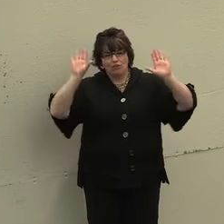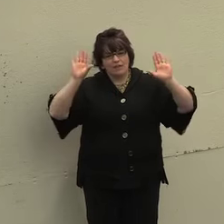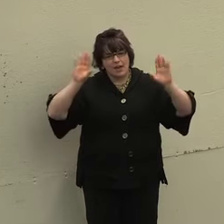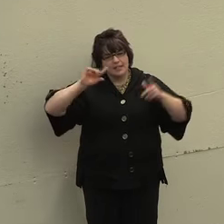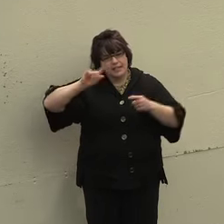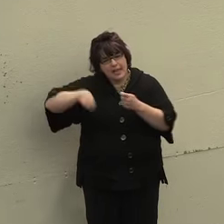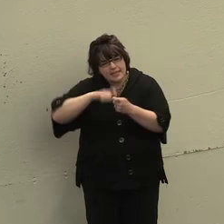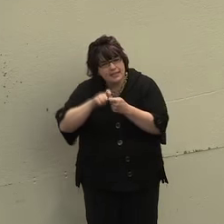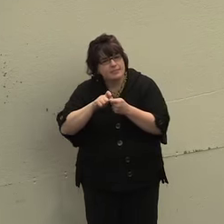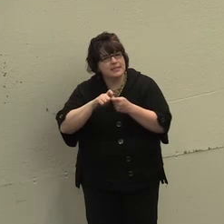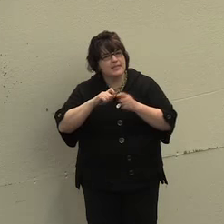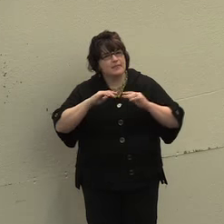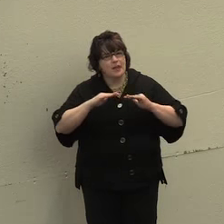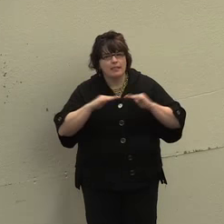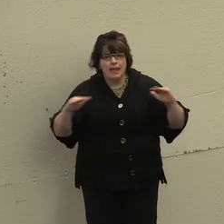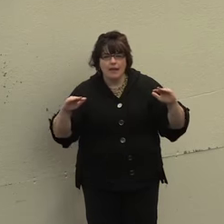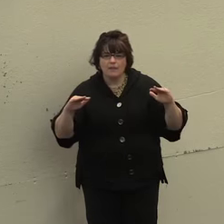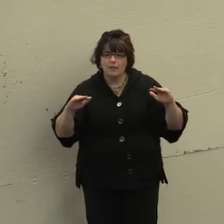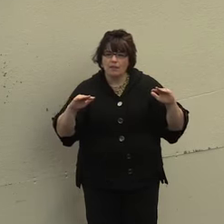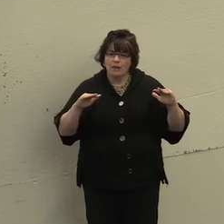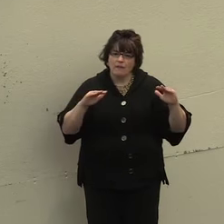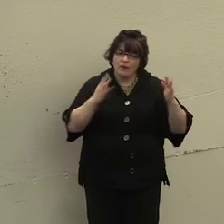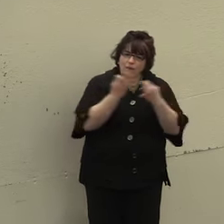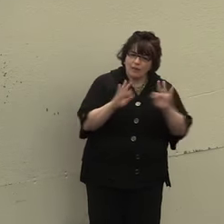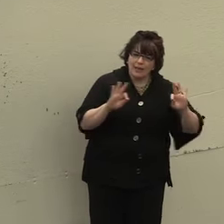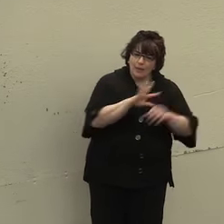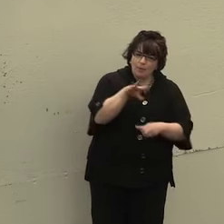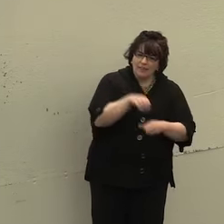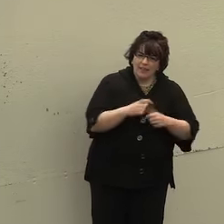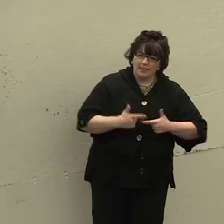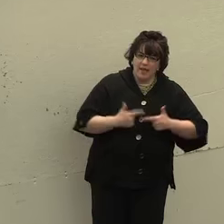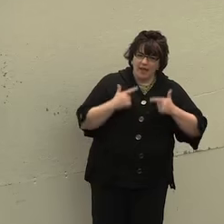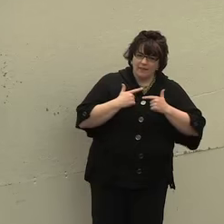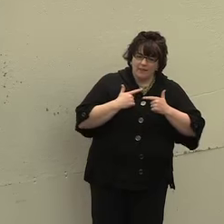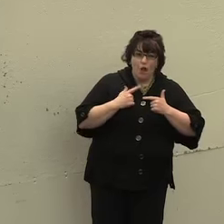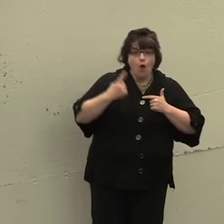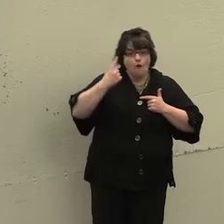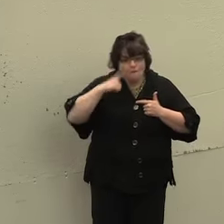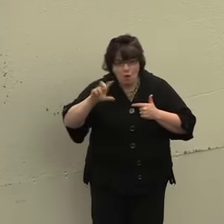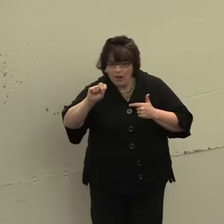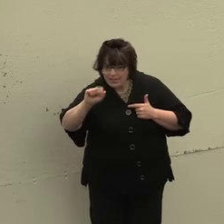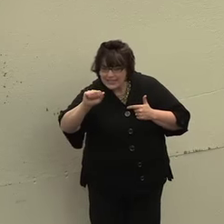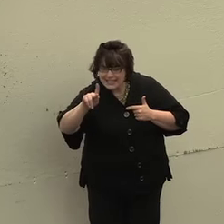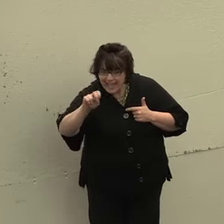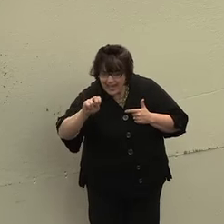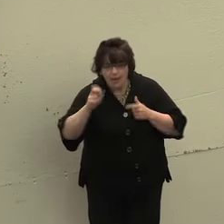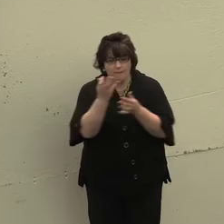of freedom of life for the sake of the freedom of architecture in your building.